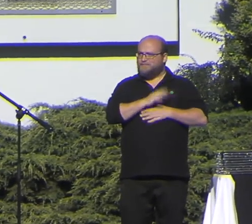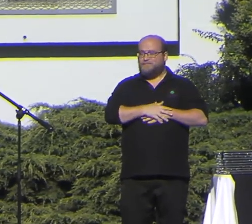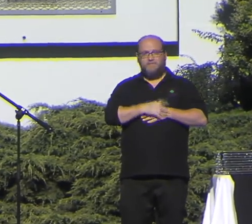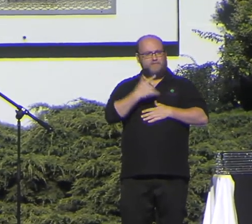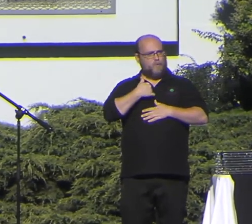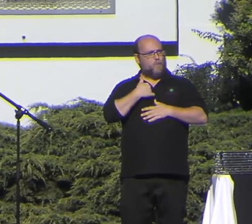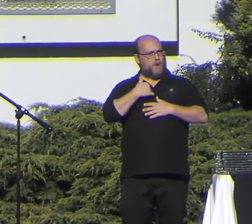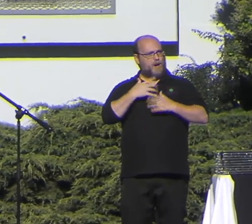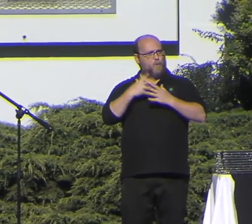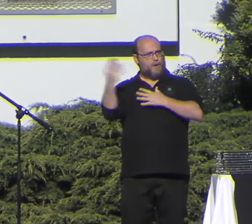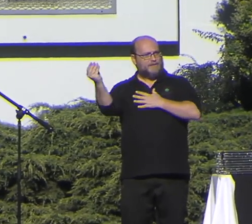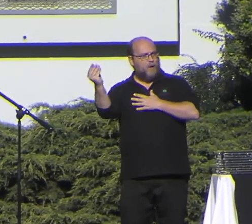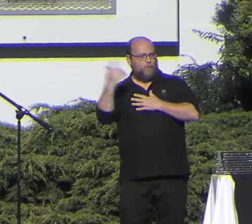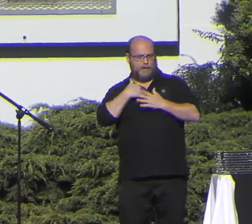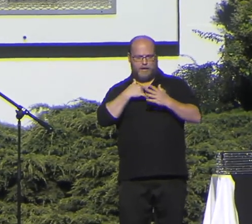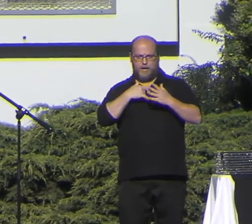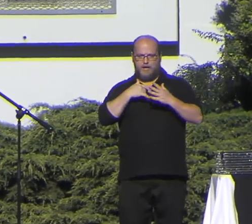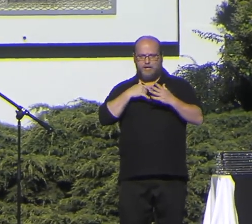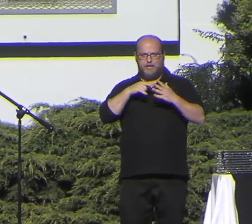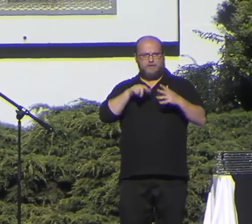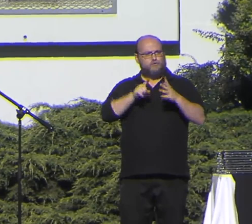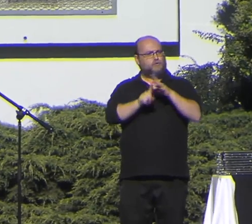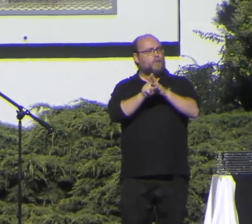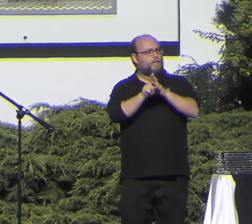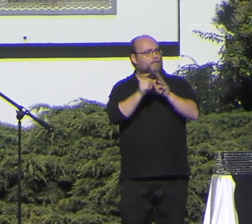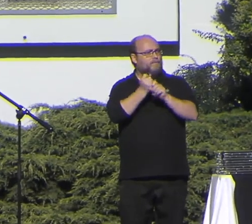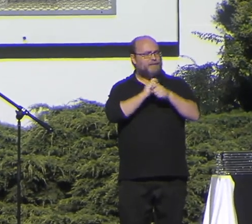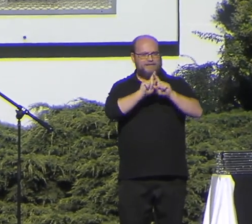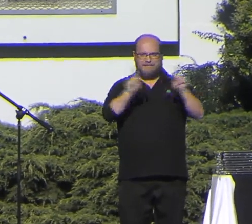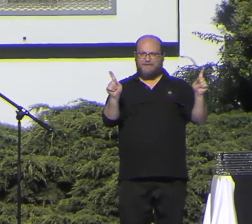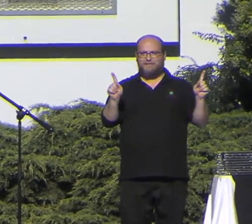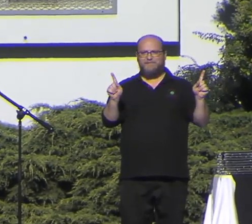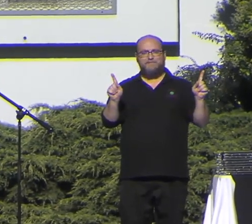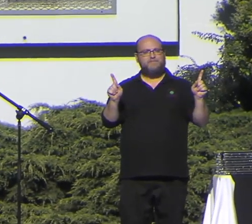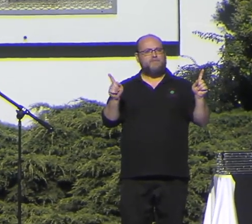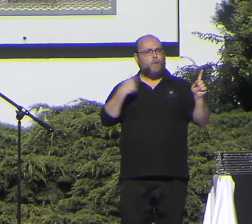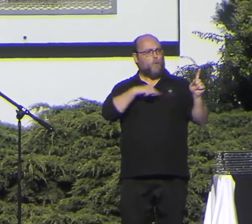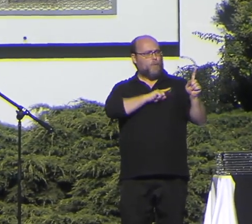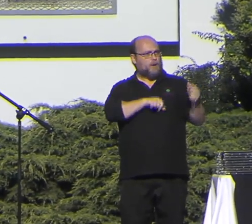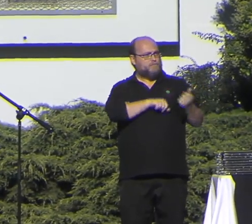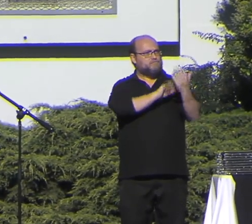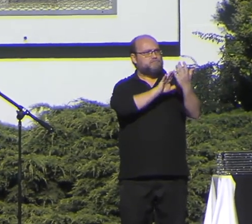a difference. We are facing once-in-a-century challenges and we are rising to them.